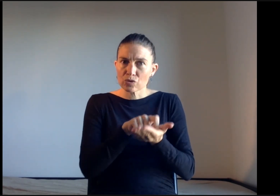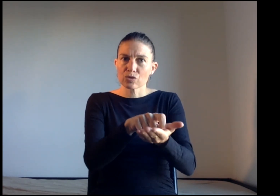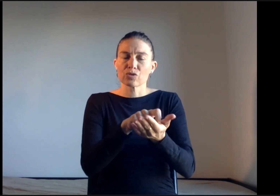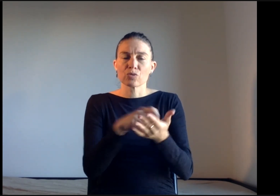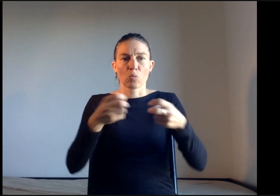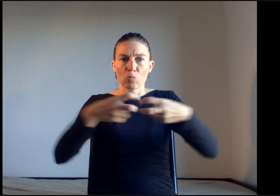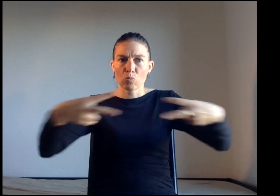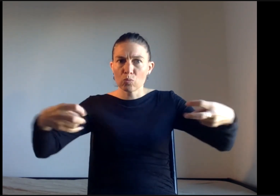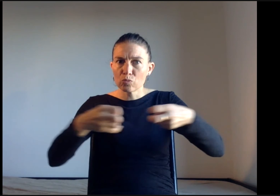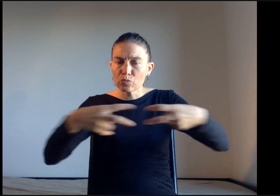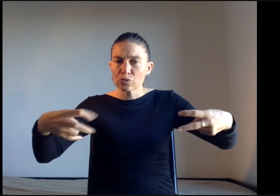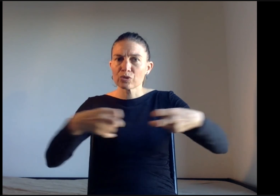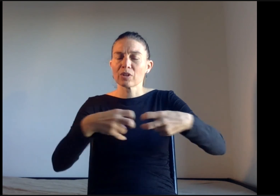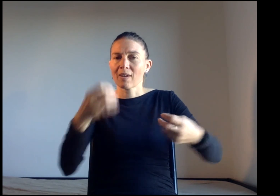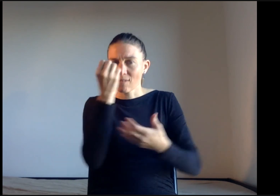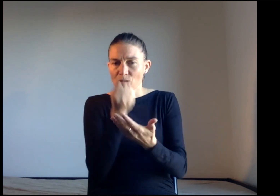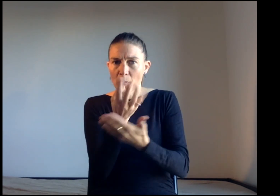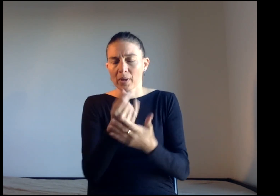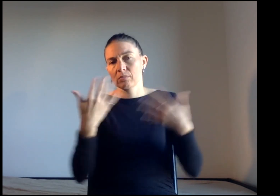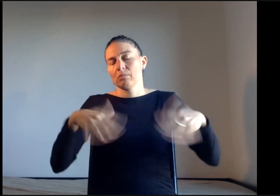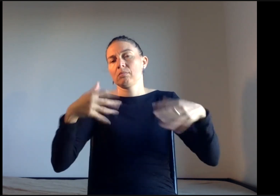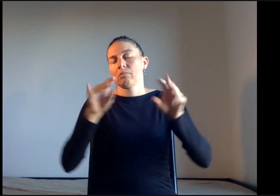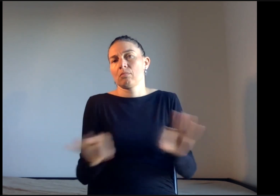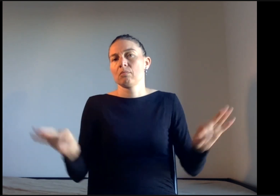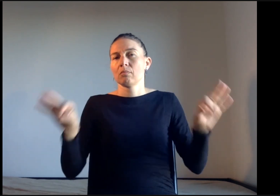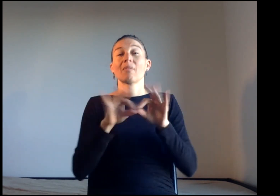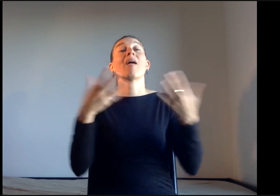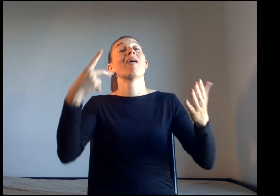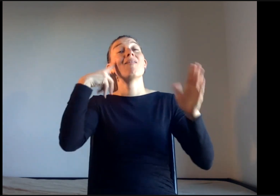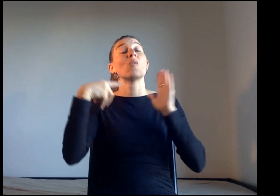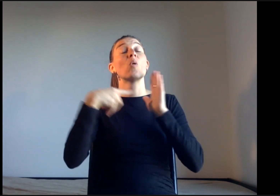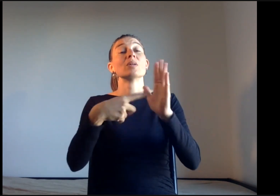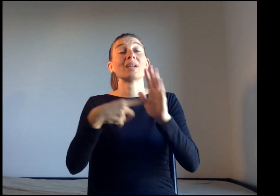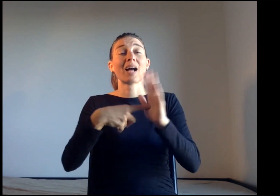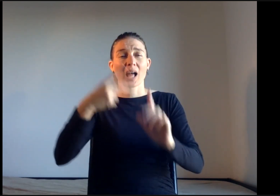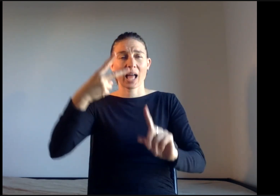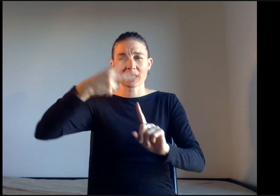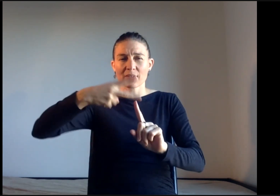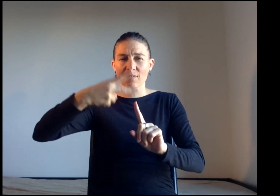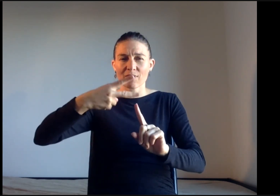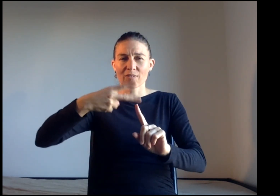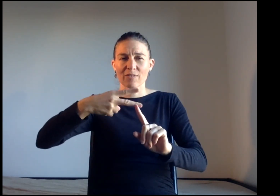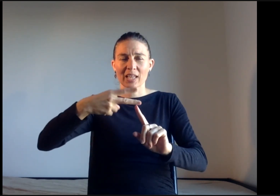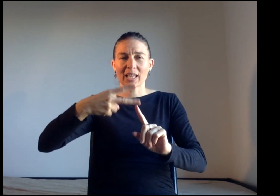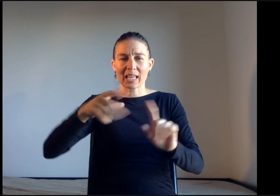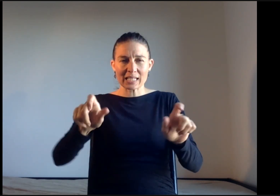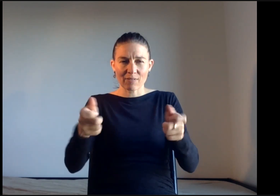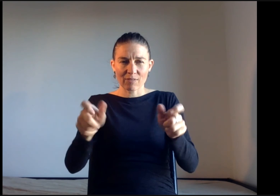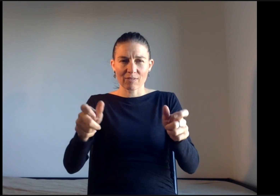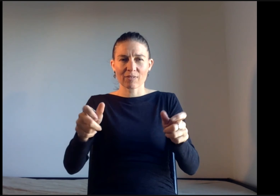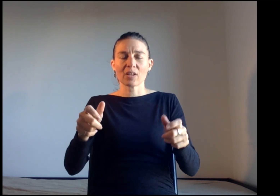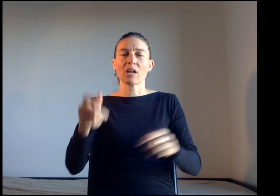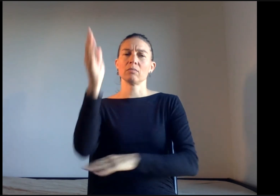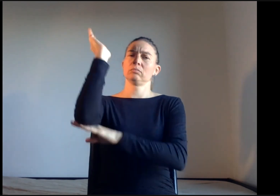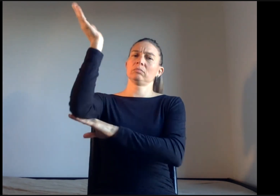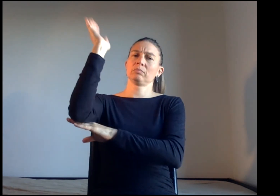So, for example, on the television, Governments are giving the information